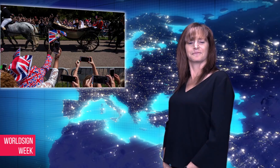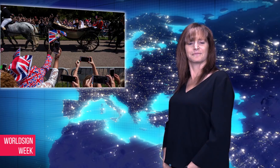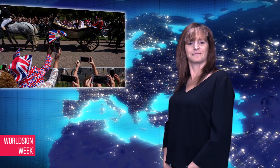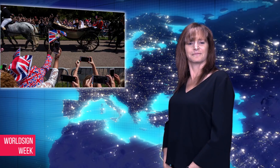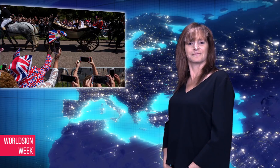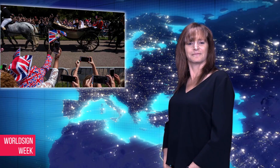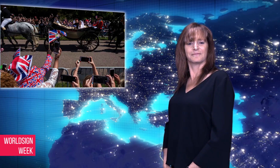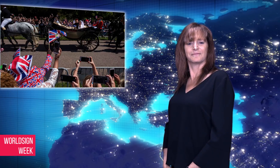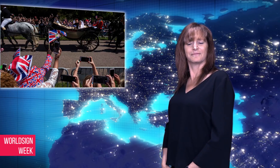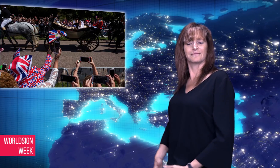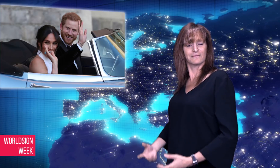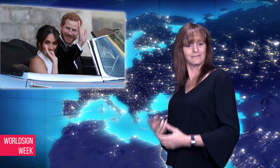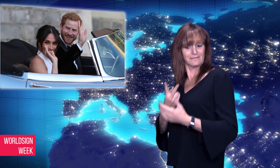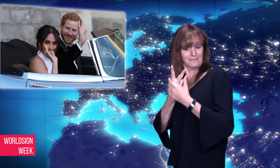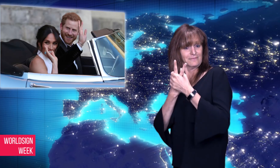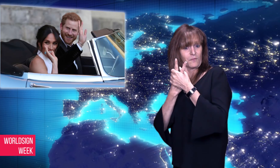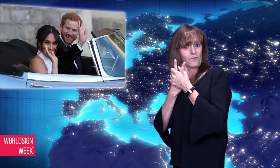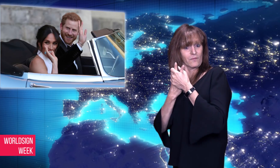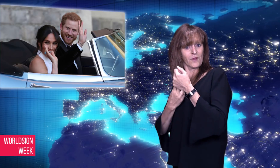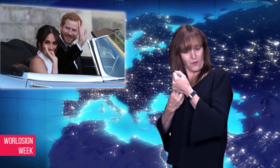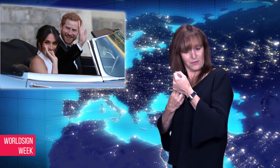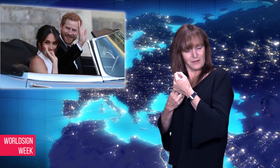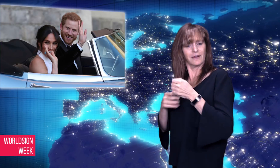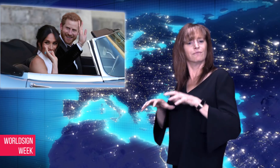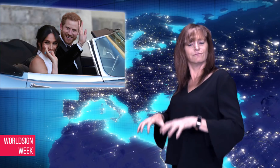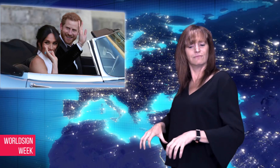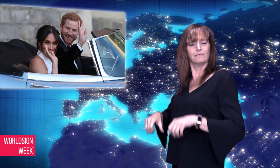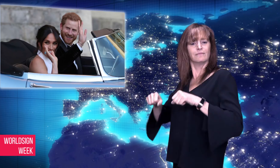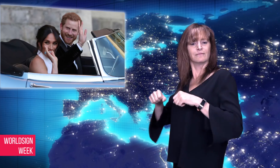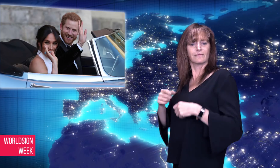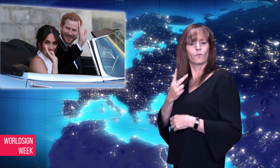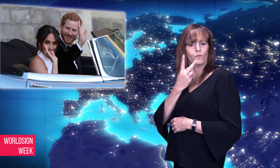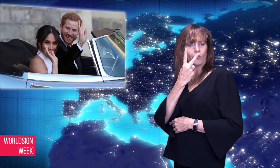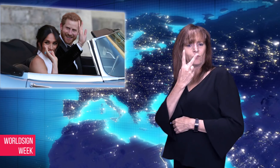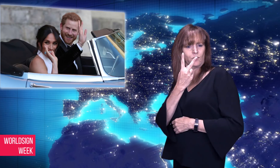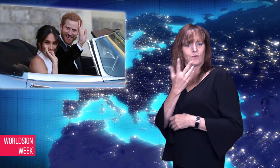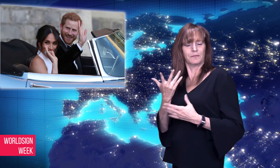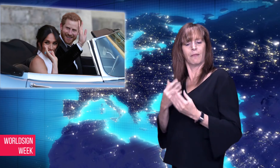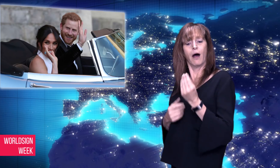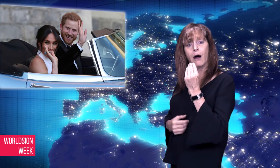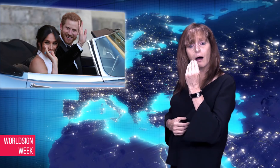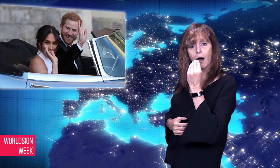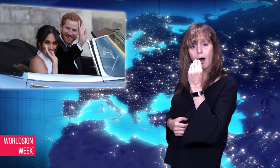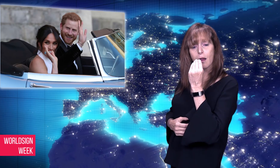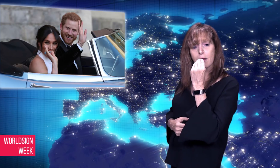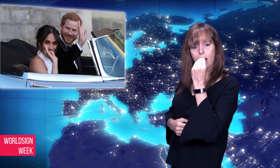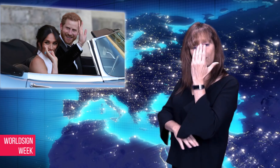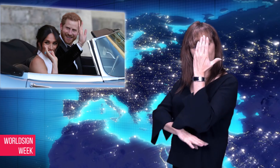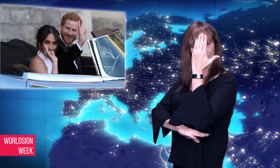receptions and ended festivities